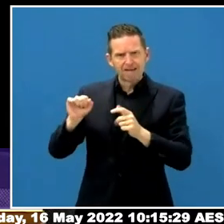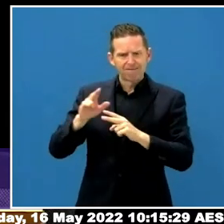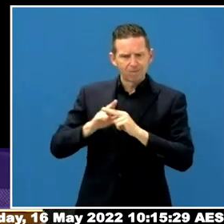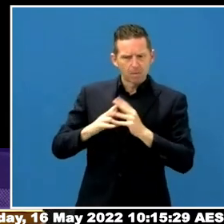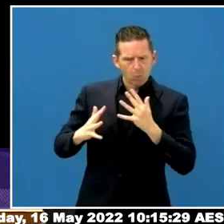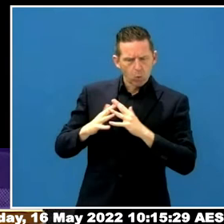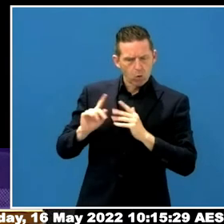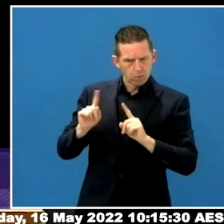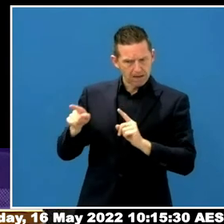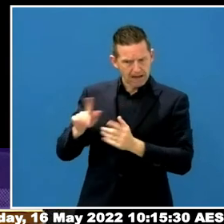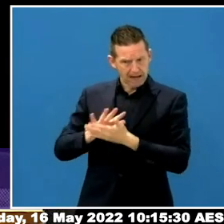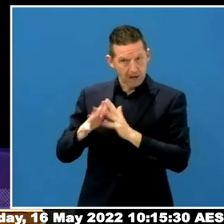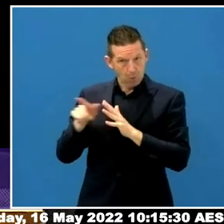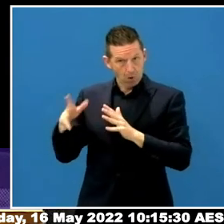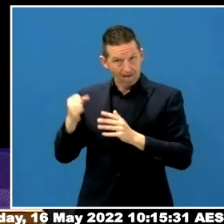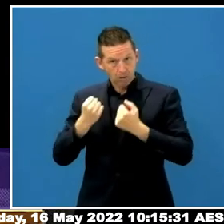the safety and quality of the services it provided.